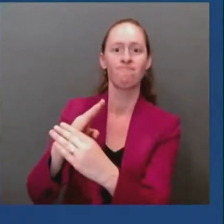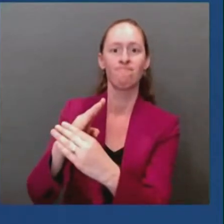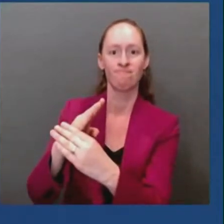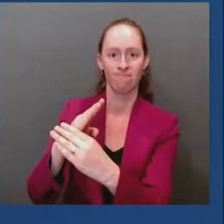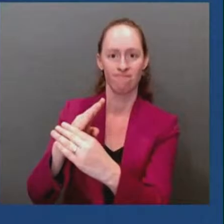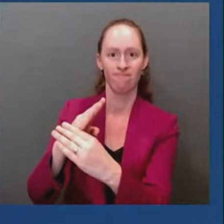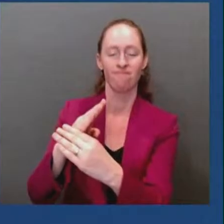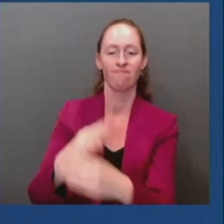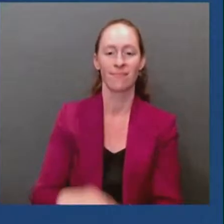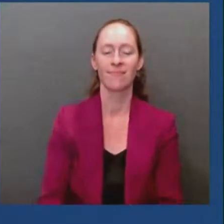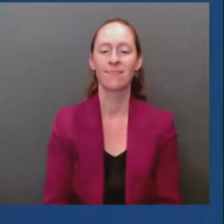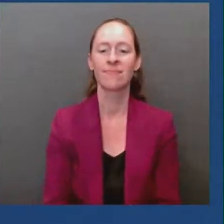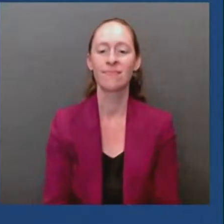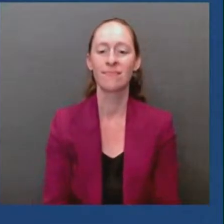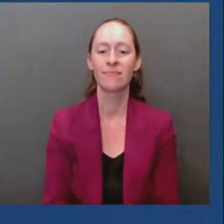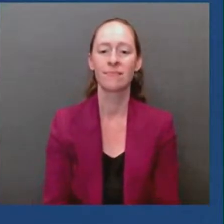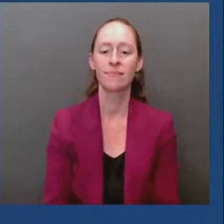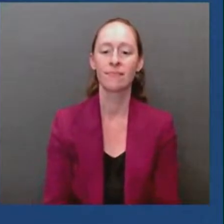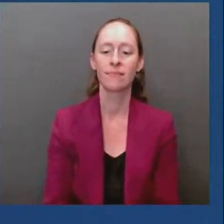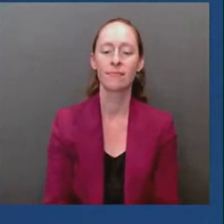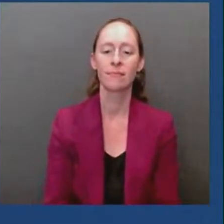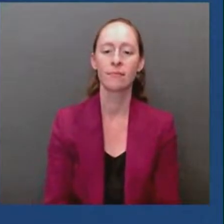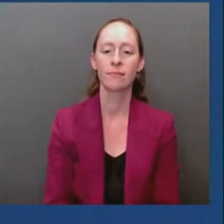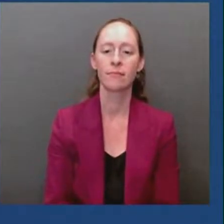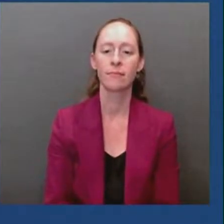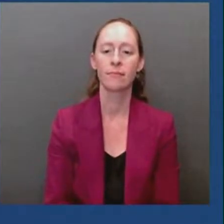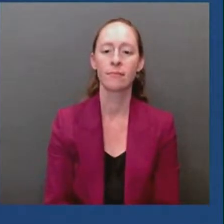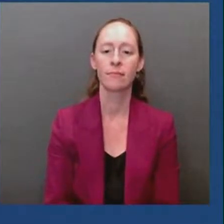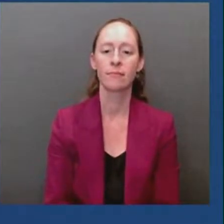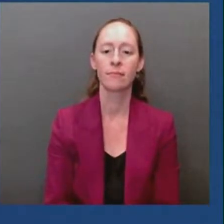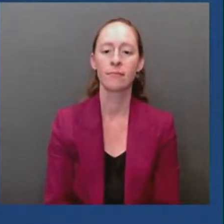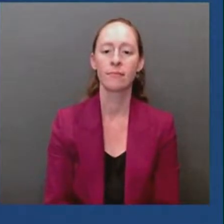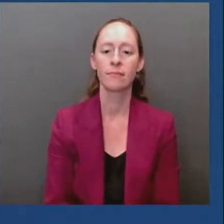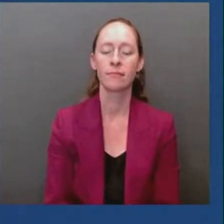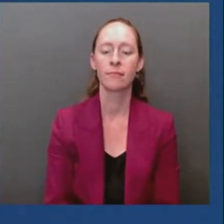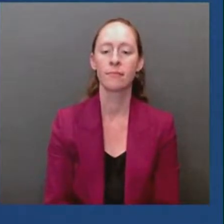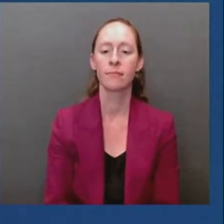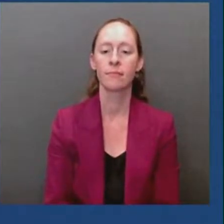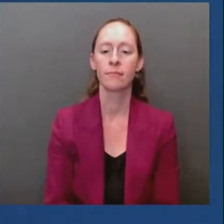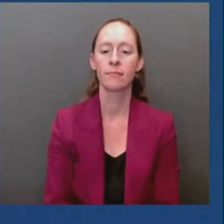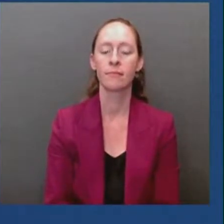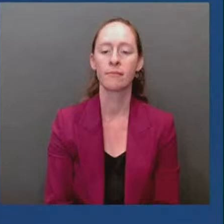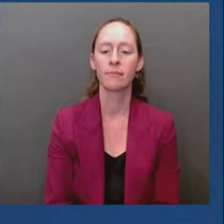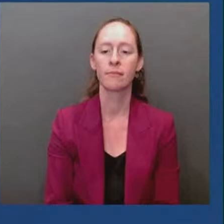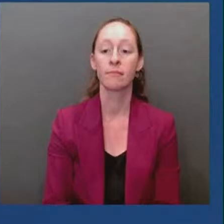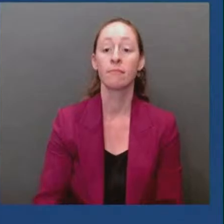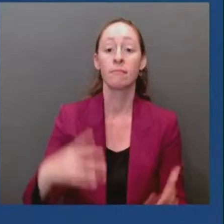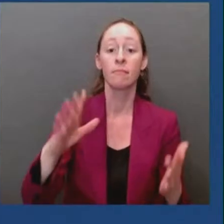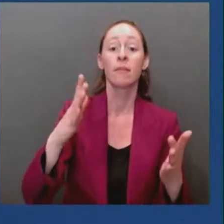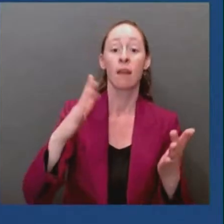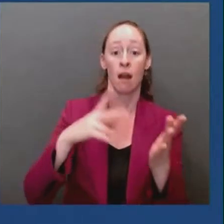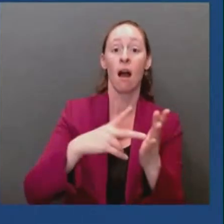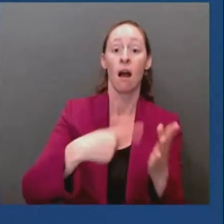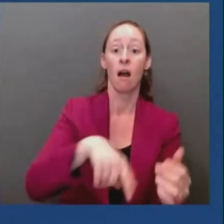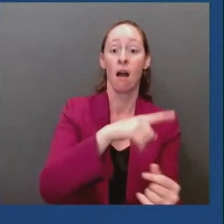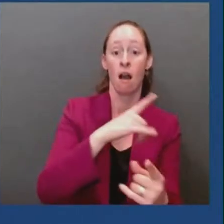SUGGEST, AND THE LABORATORY DATA SUGGESTED IMPROVES